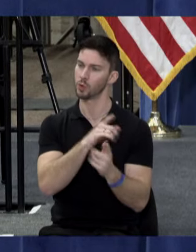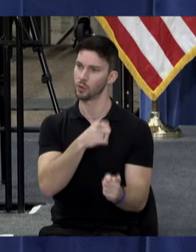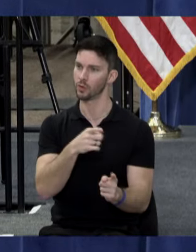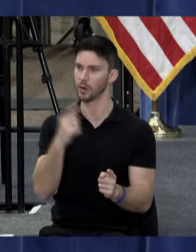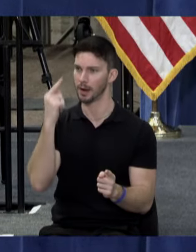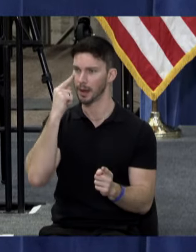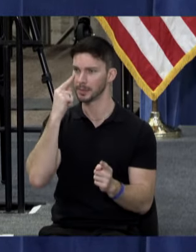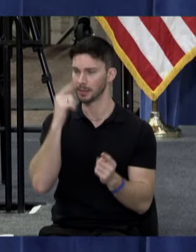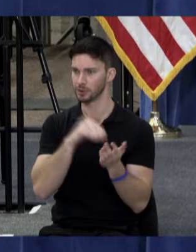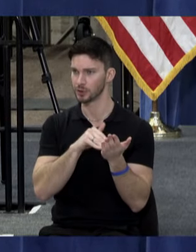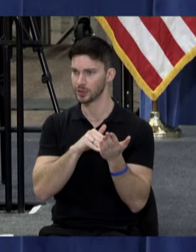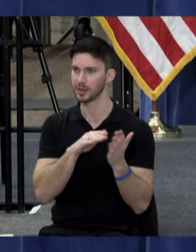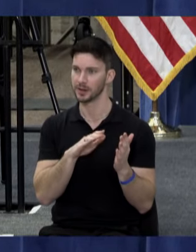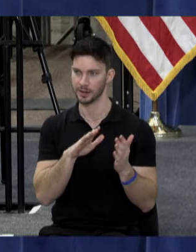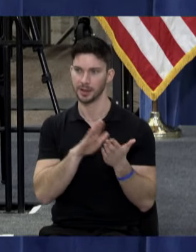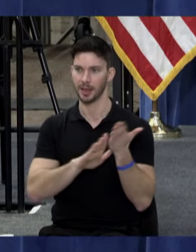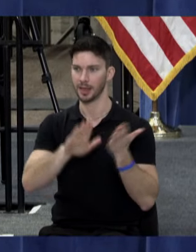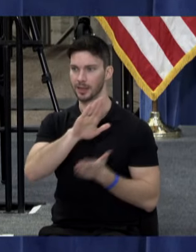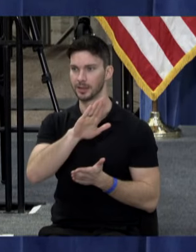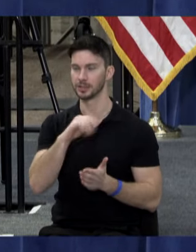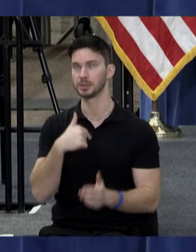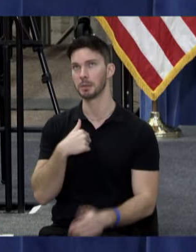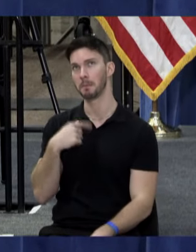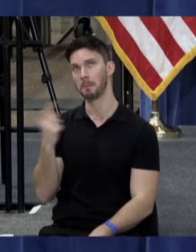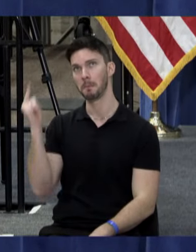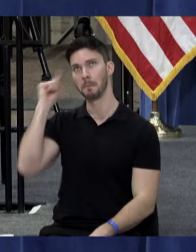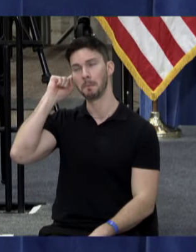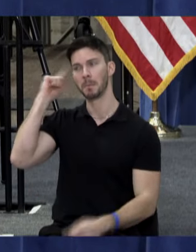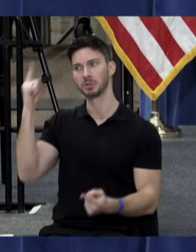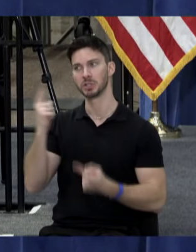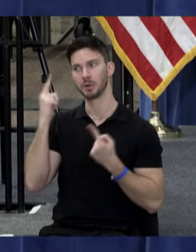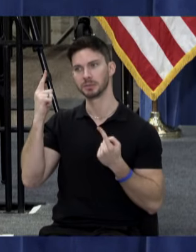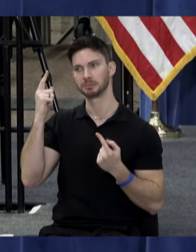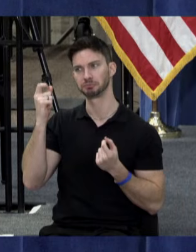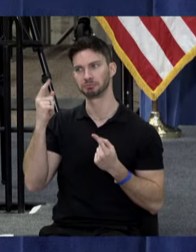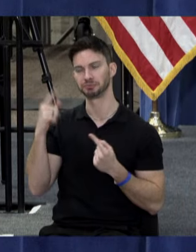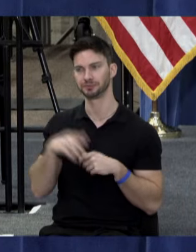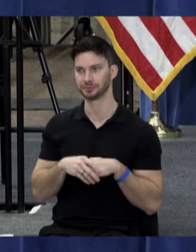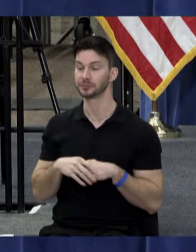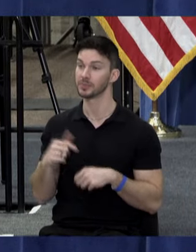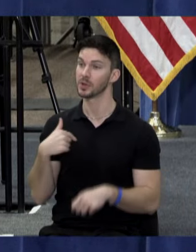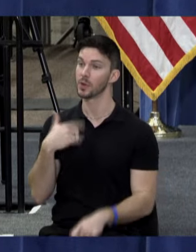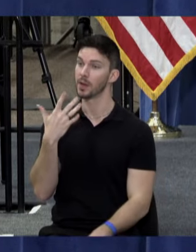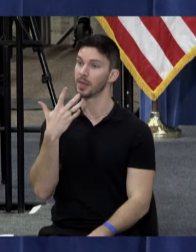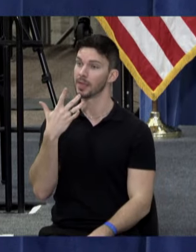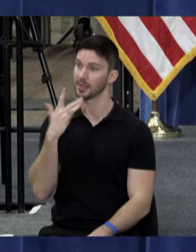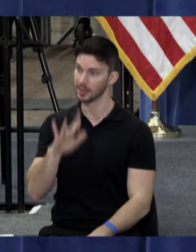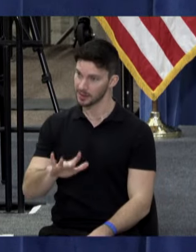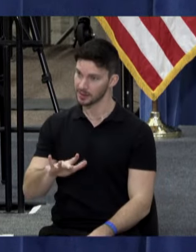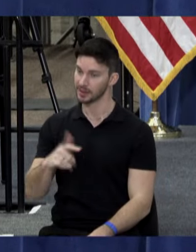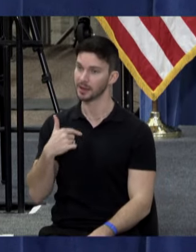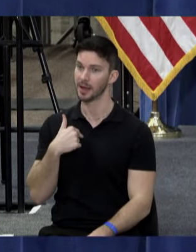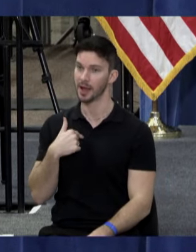I was like always been in my heart. So I did. Luckily I applied to an optometry college and